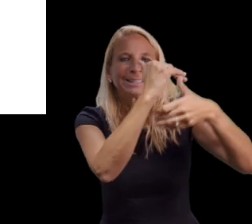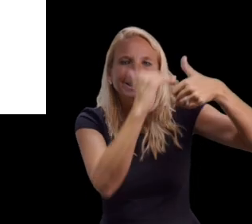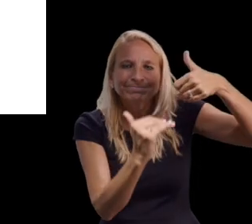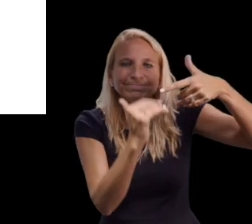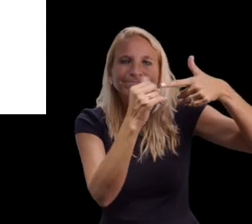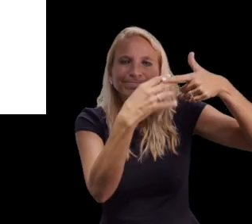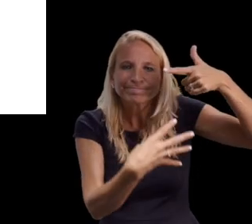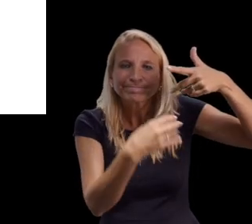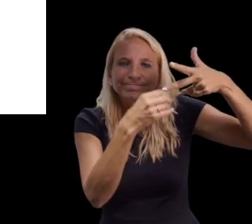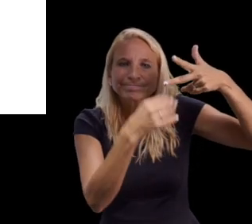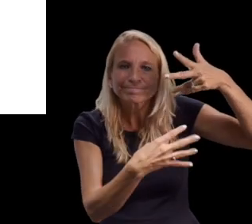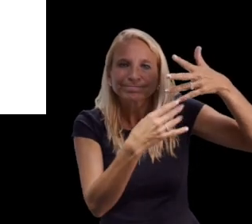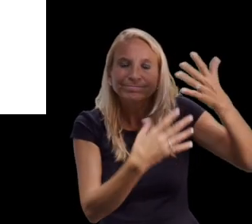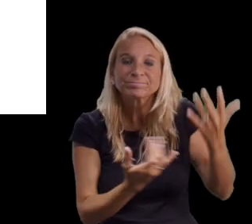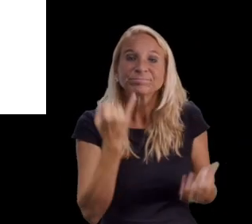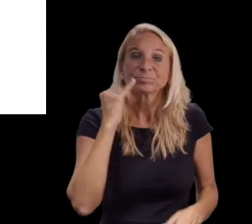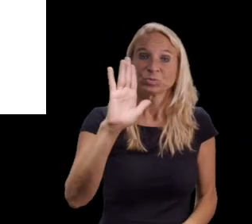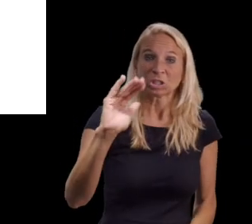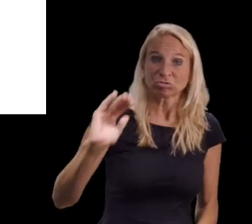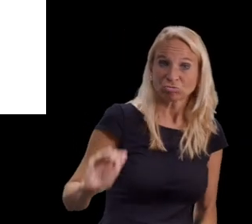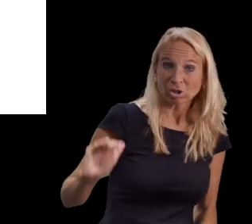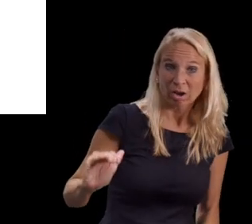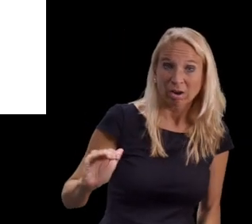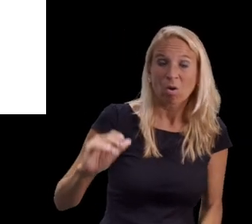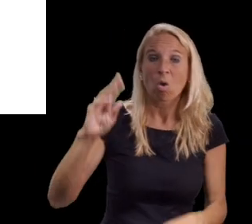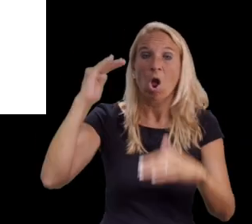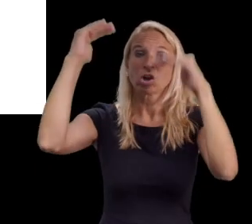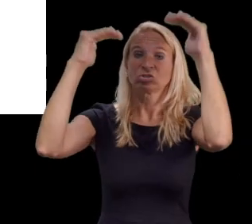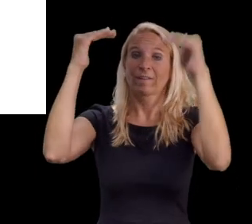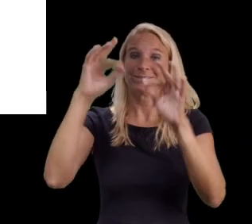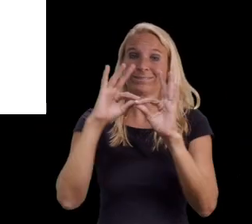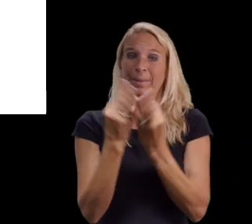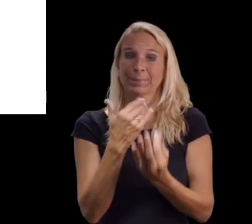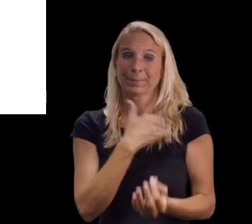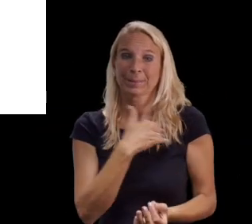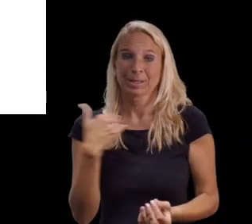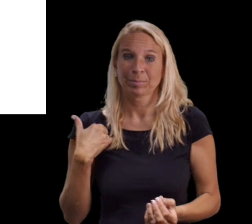Consider adding your child or adult family member to all of the interest lists based